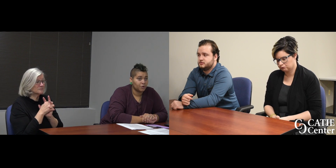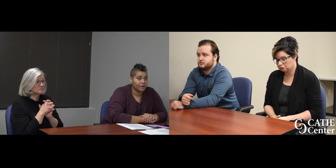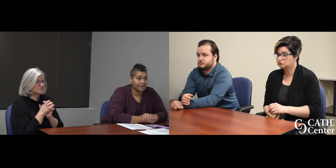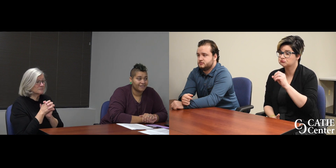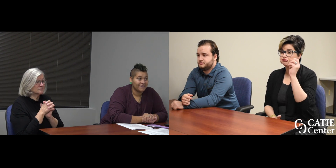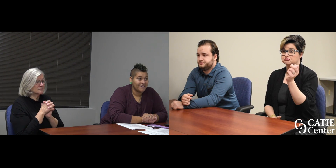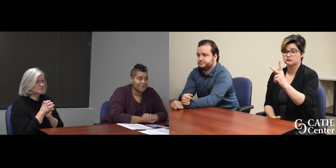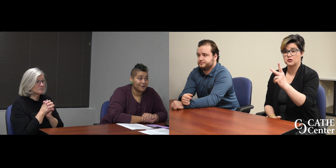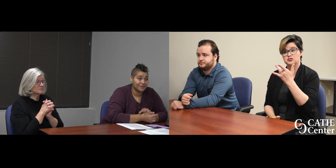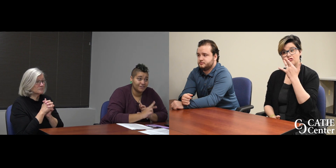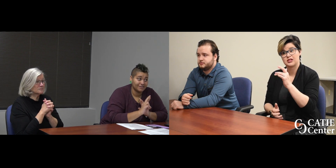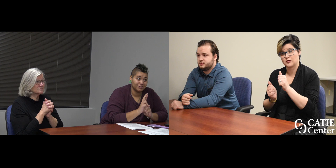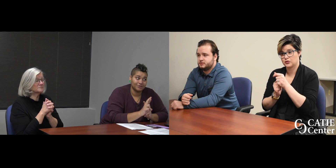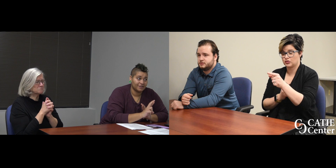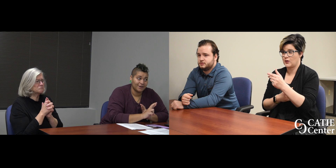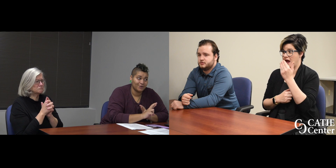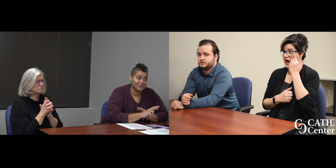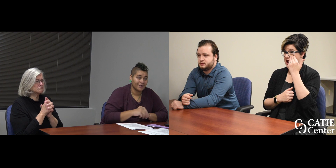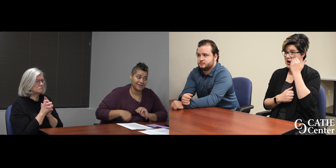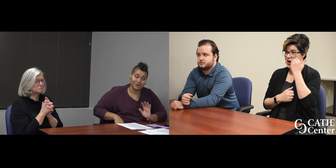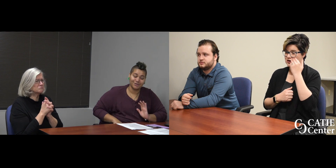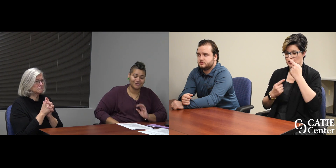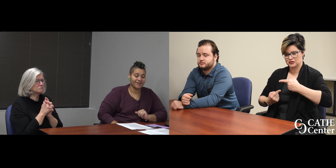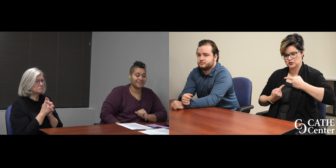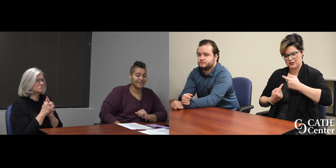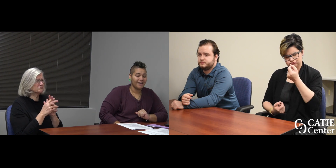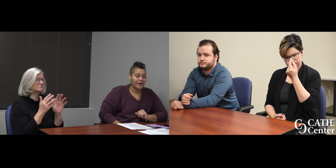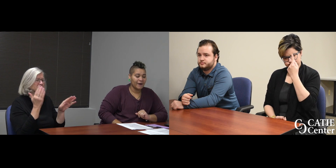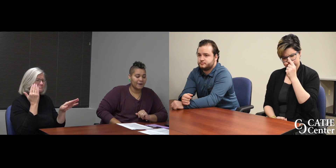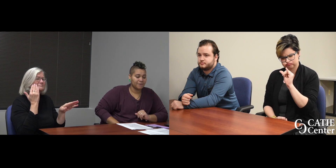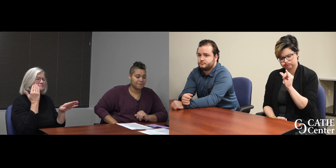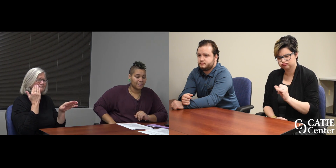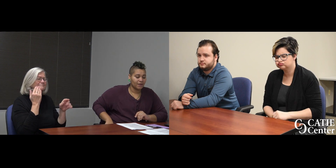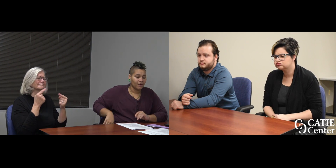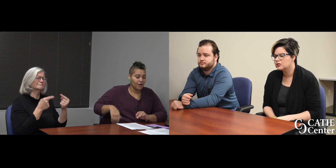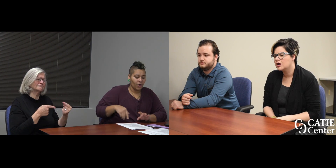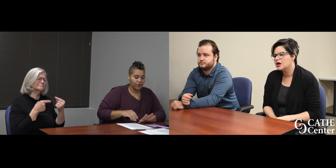Well, good luck to you. I know the struggle.